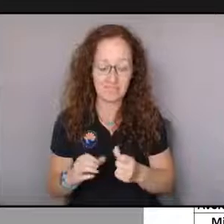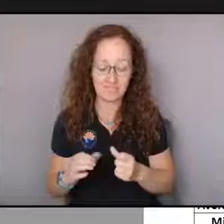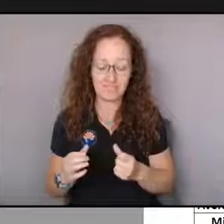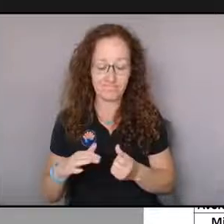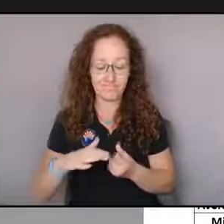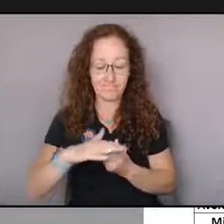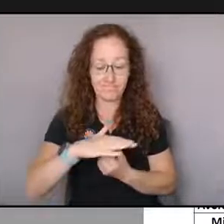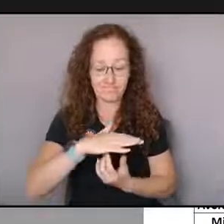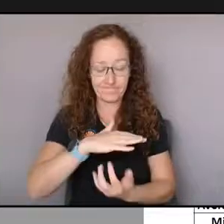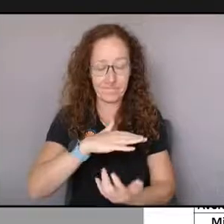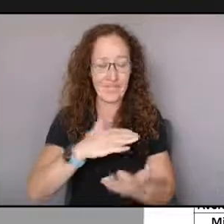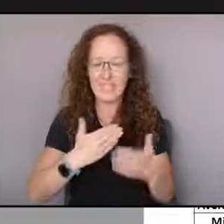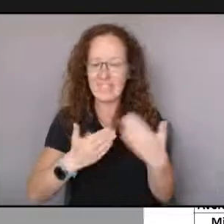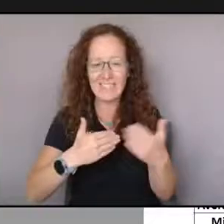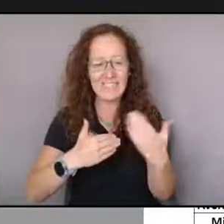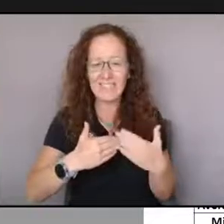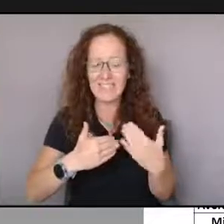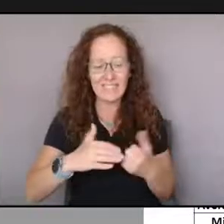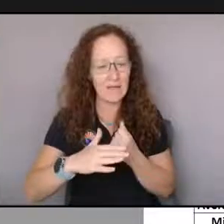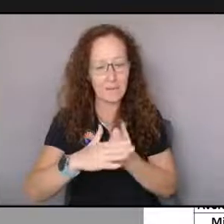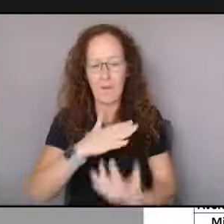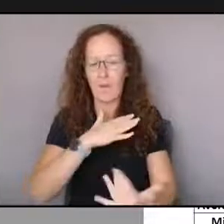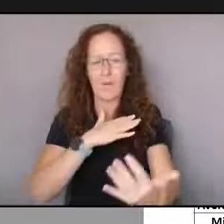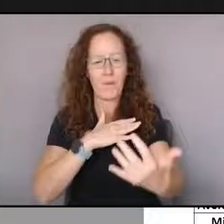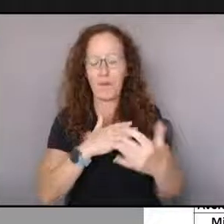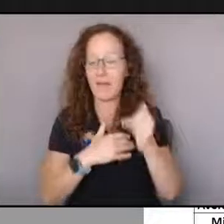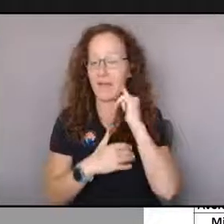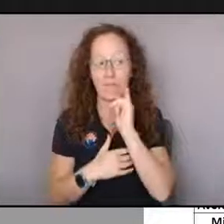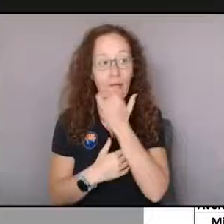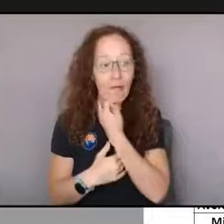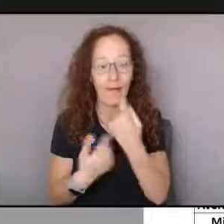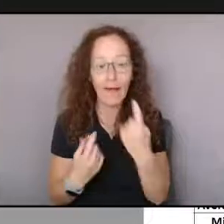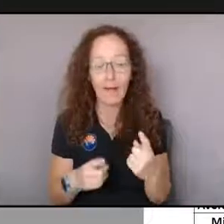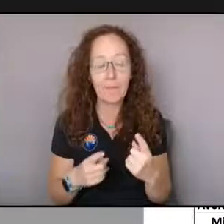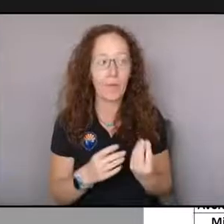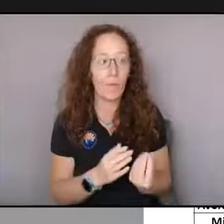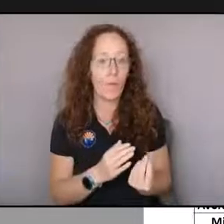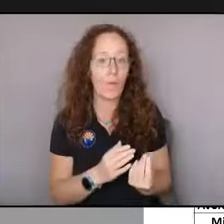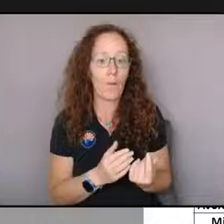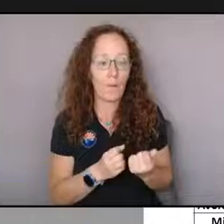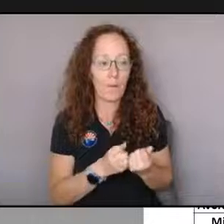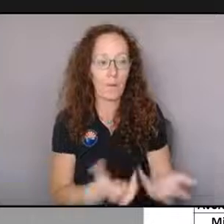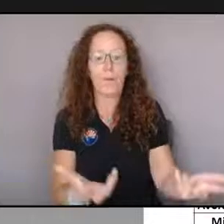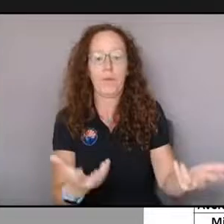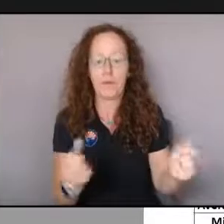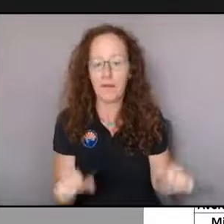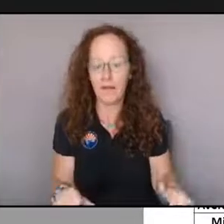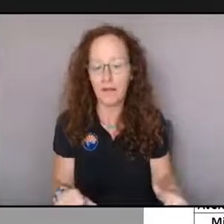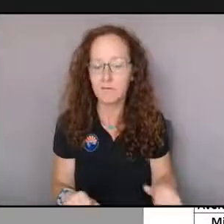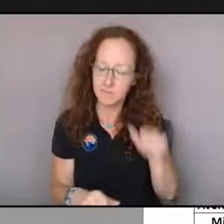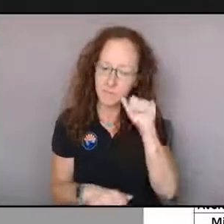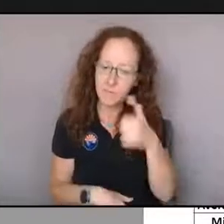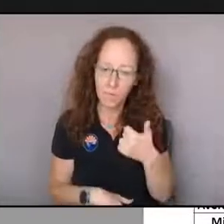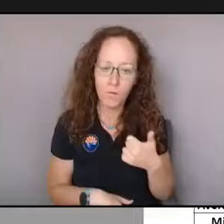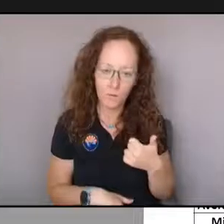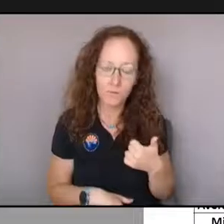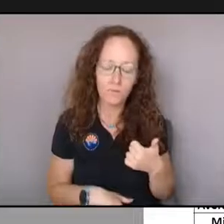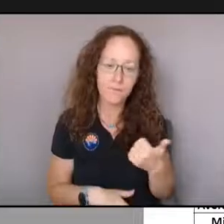KIND OF EMBER OR ACCIDENT OUT THERE AS FAR AS WITH THE FIRE.